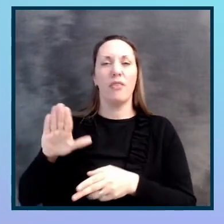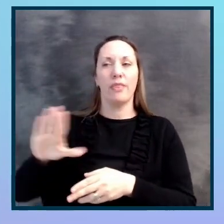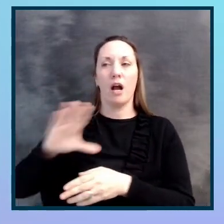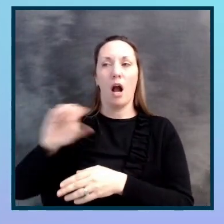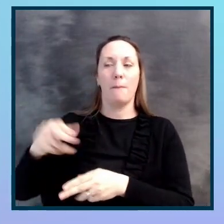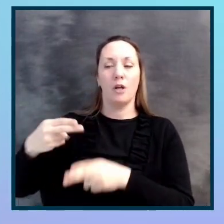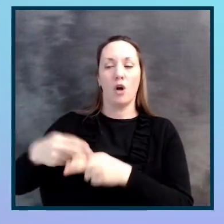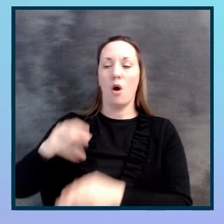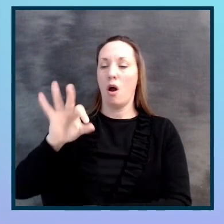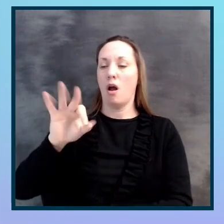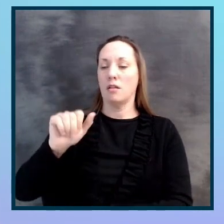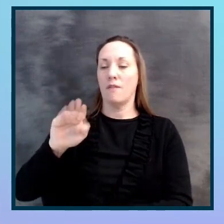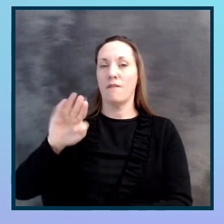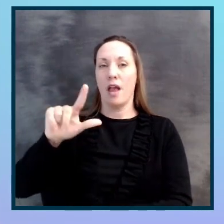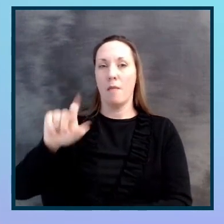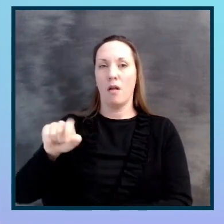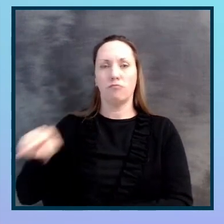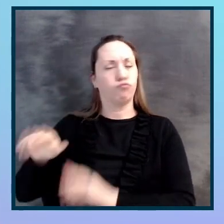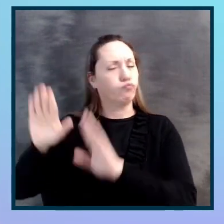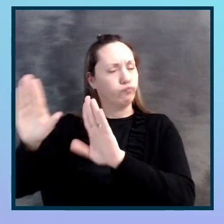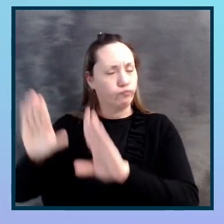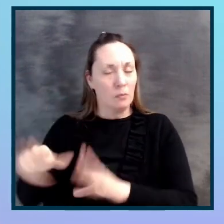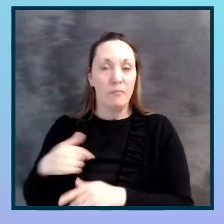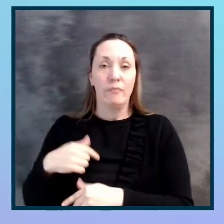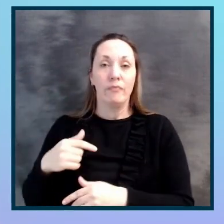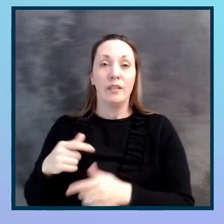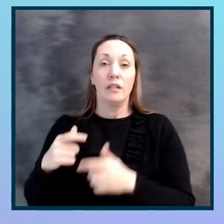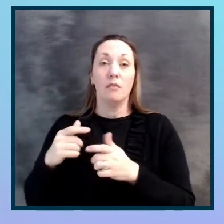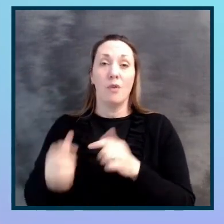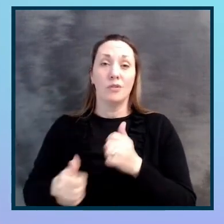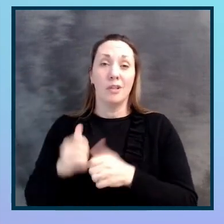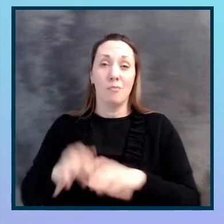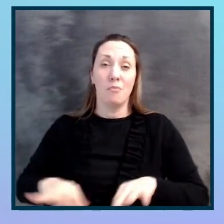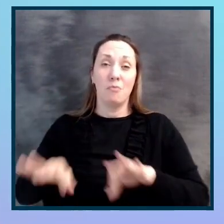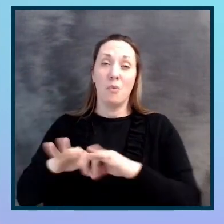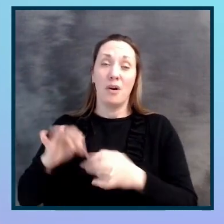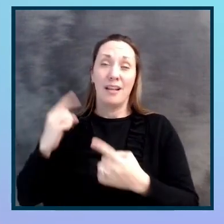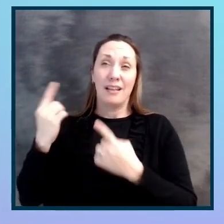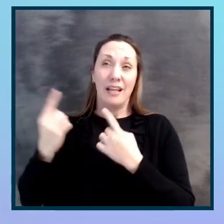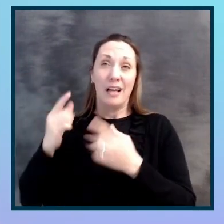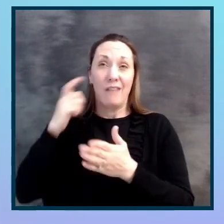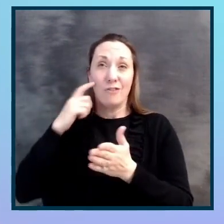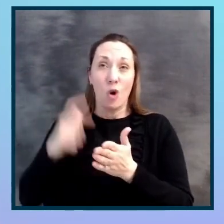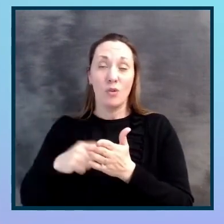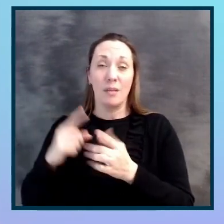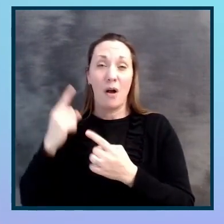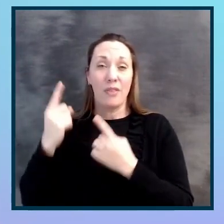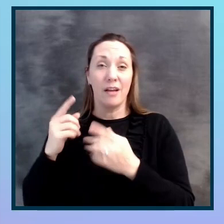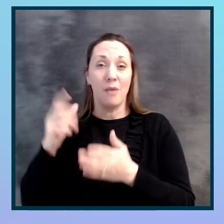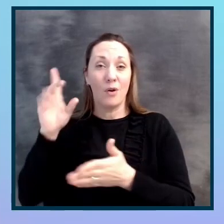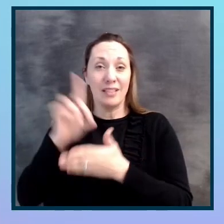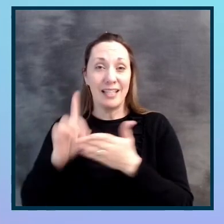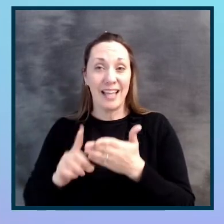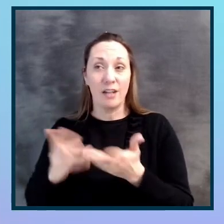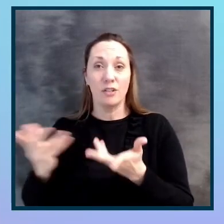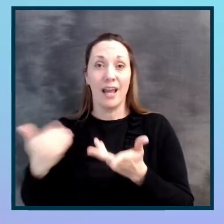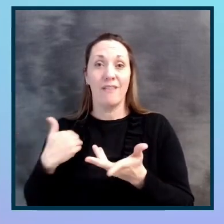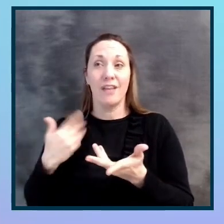And the biggest thing I've noticed with helping designers think about designing inclusively is to actually have them talk to users.